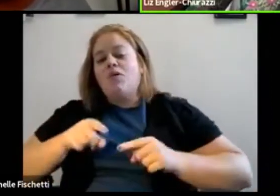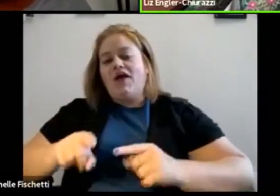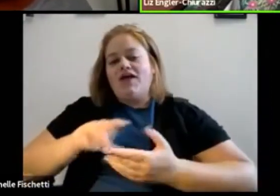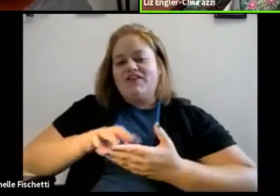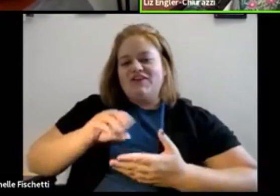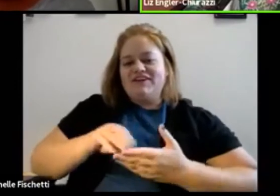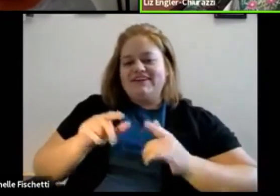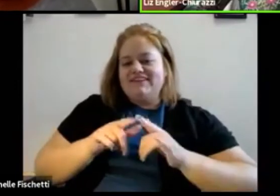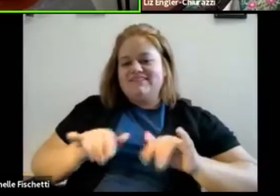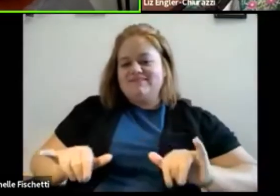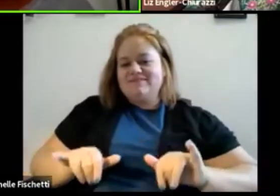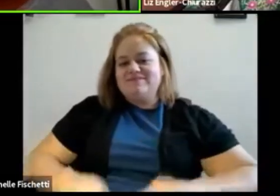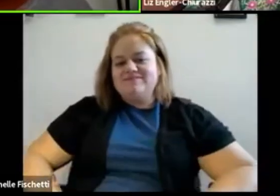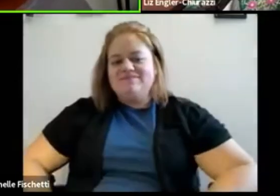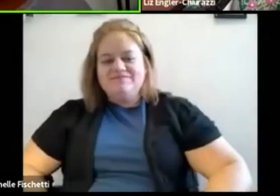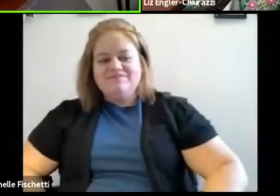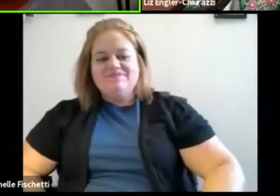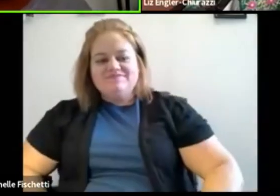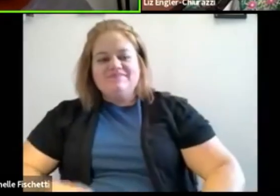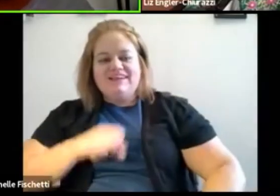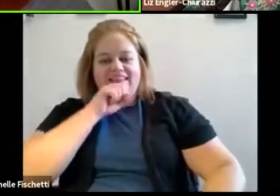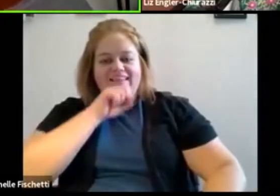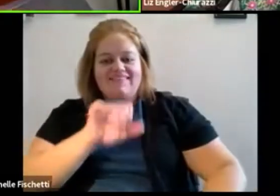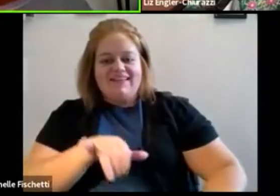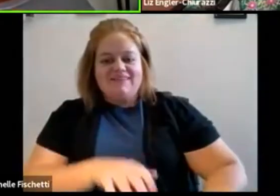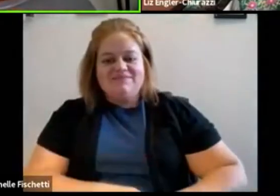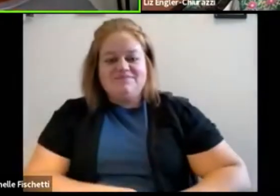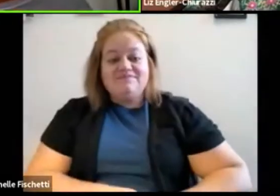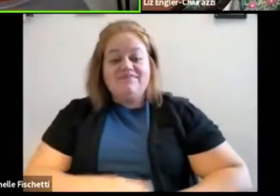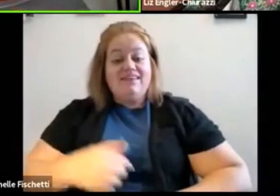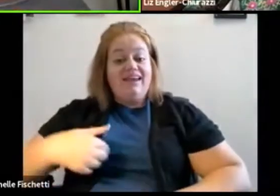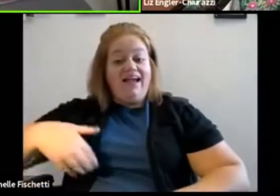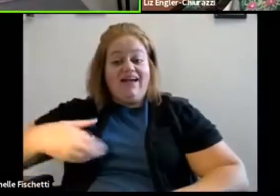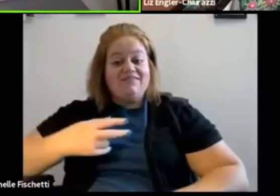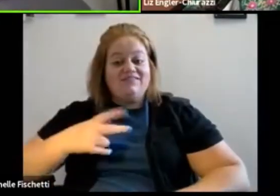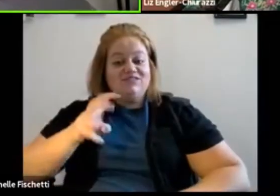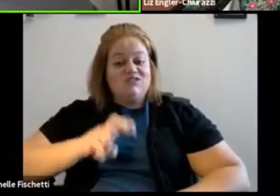sure, I love that. I haven't traveled a lot personally but I would love to, so just